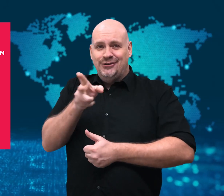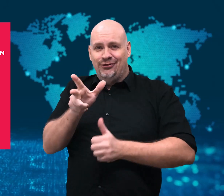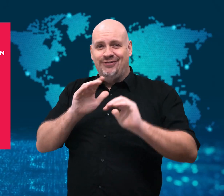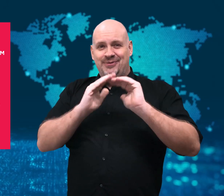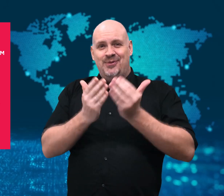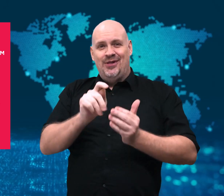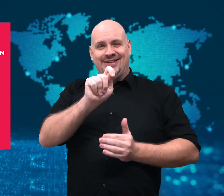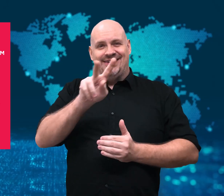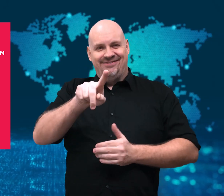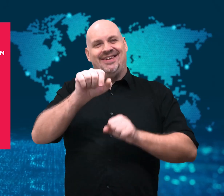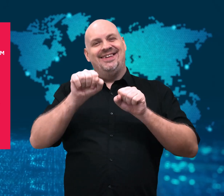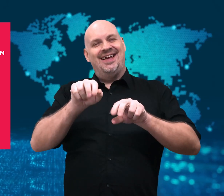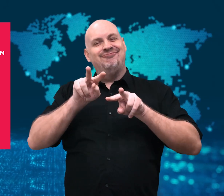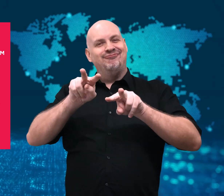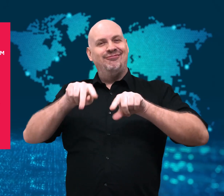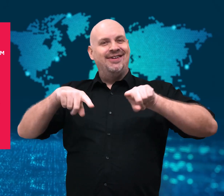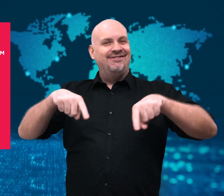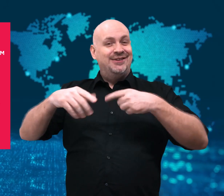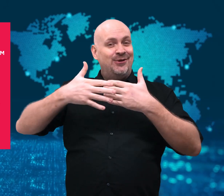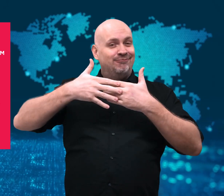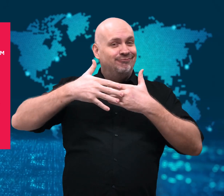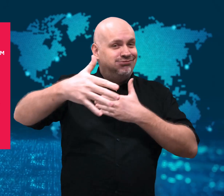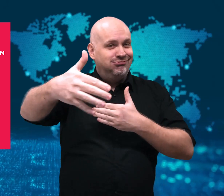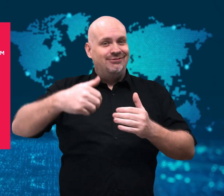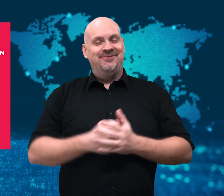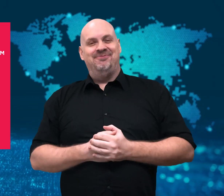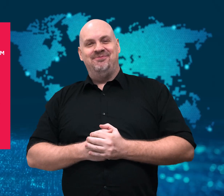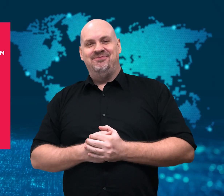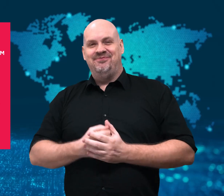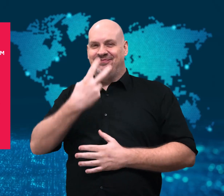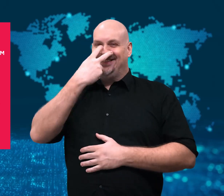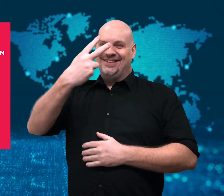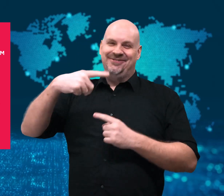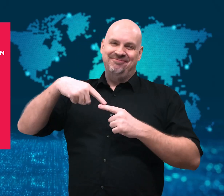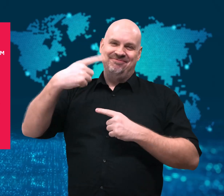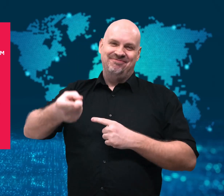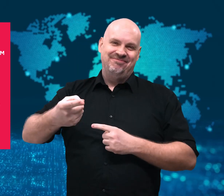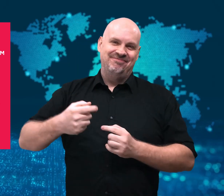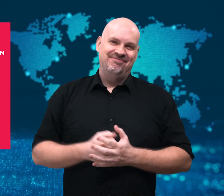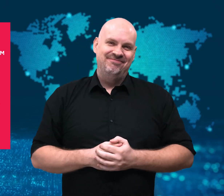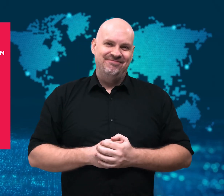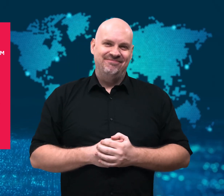and follow H3 World TV to get new video updates! See you next time!